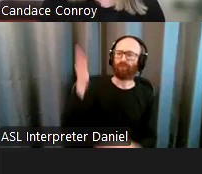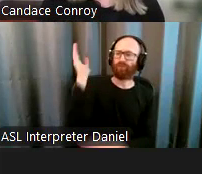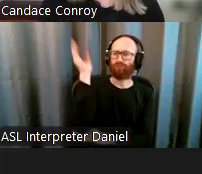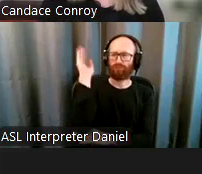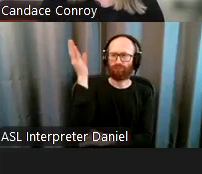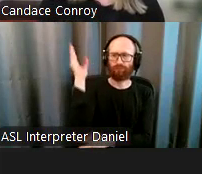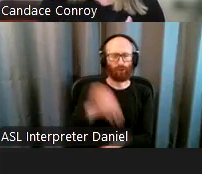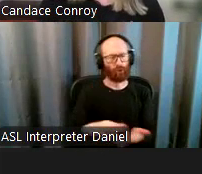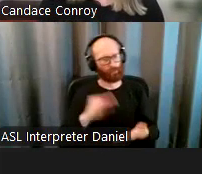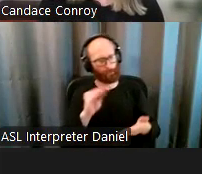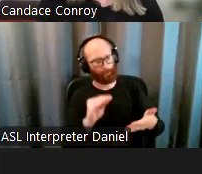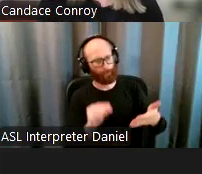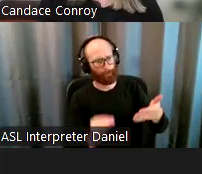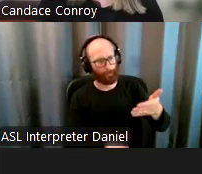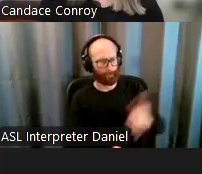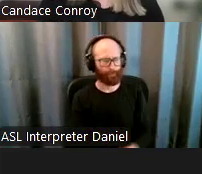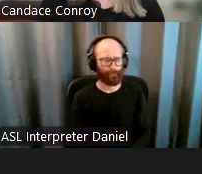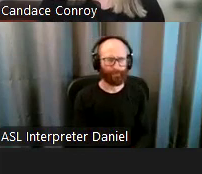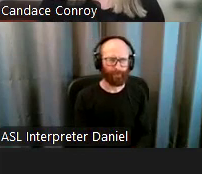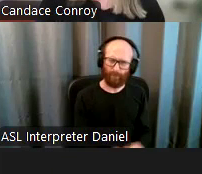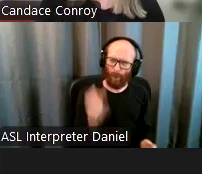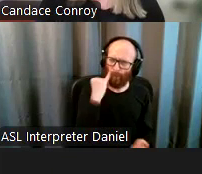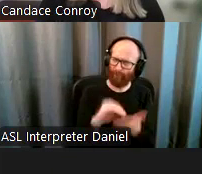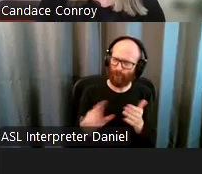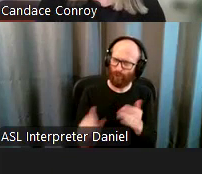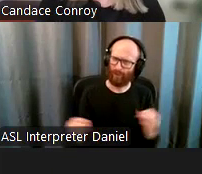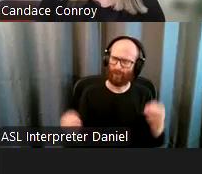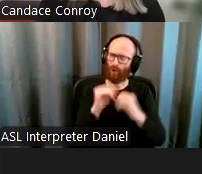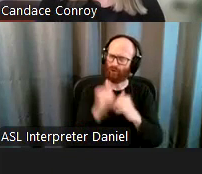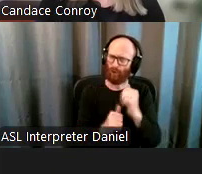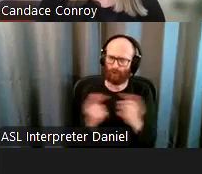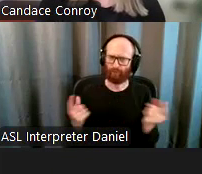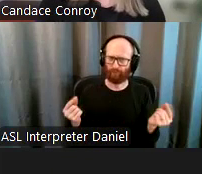notes. Well what about for students that need more structure than that? So we created guided